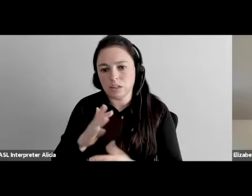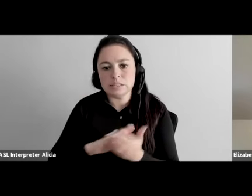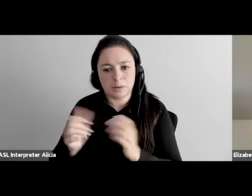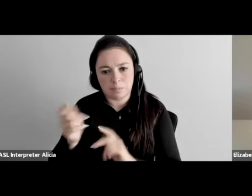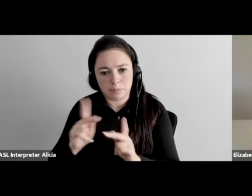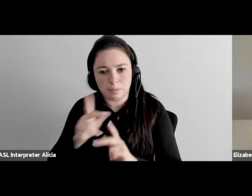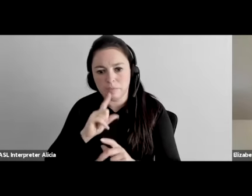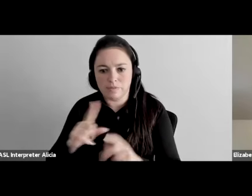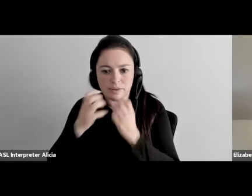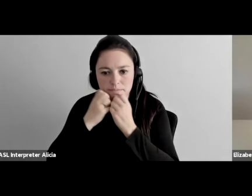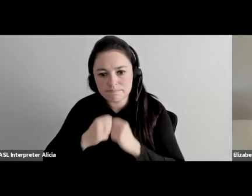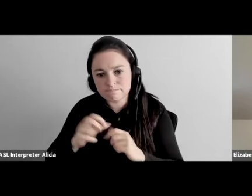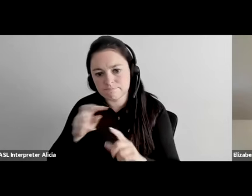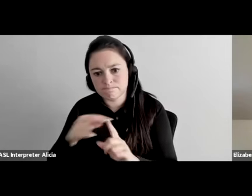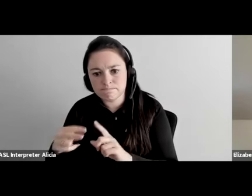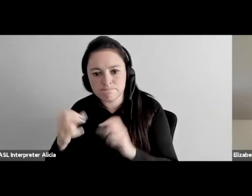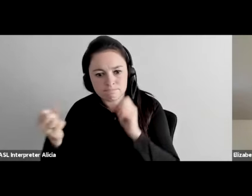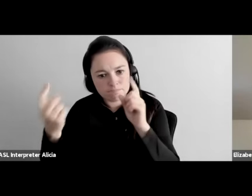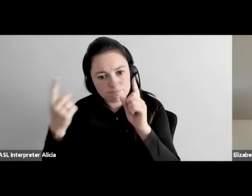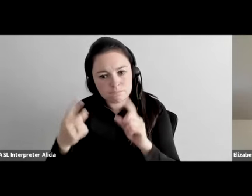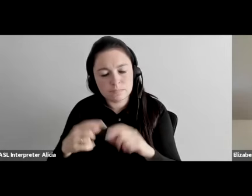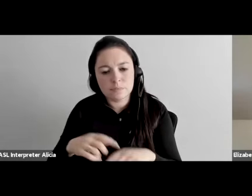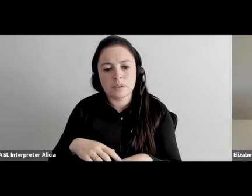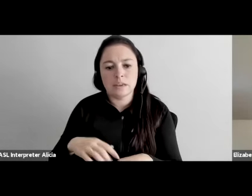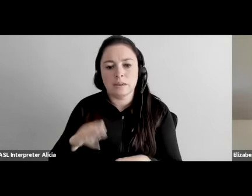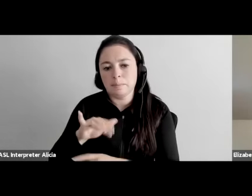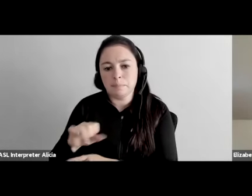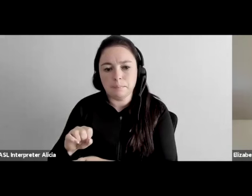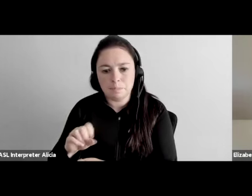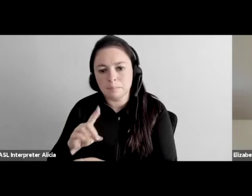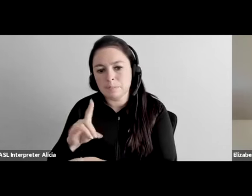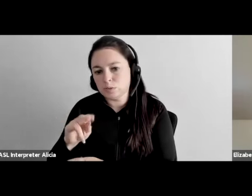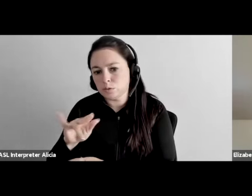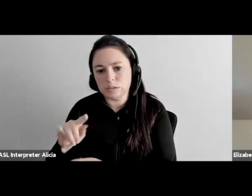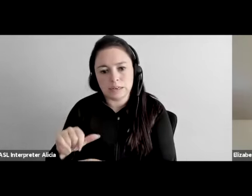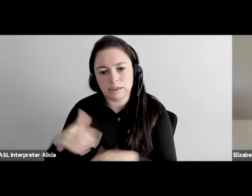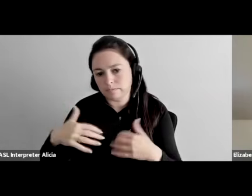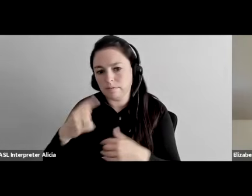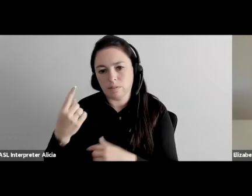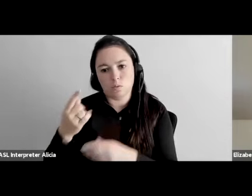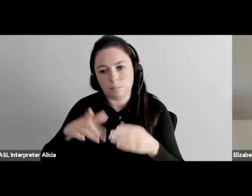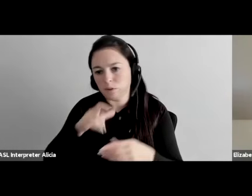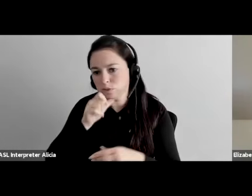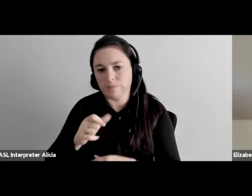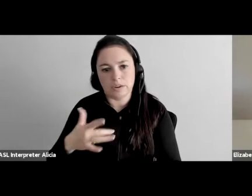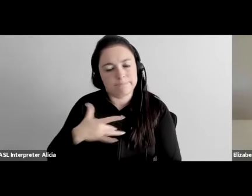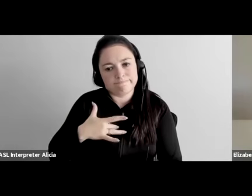to Miss Donita. We haven't forgotten you. She had the idea to wrap a baby blanket into a